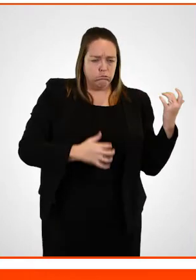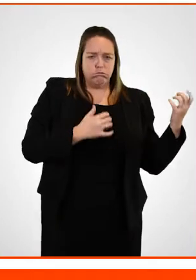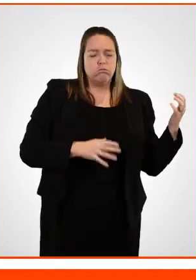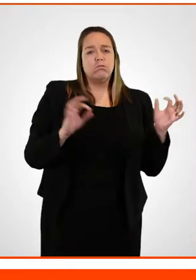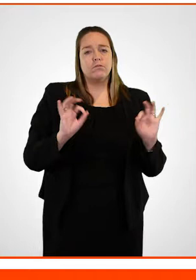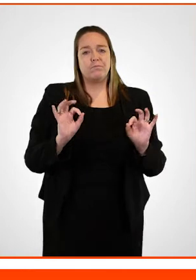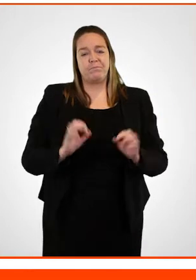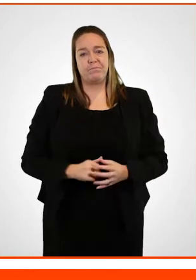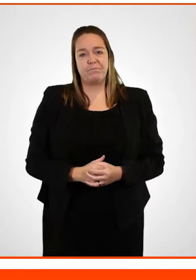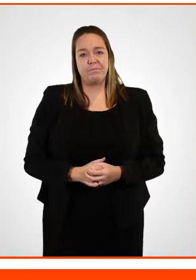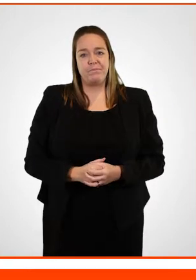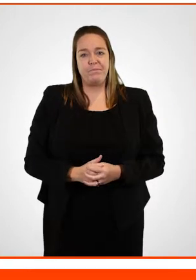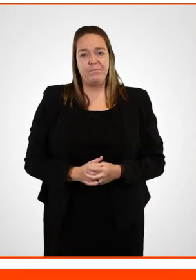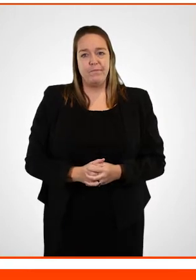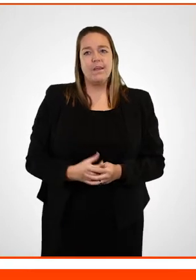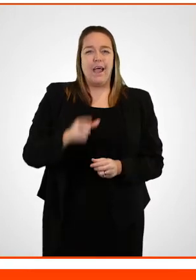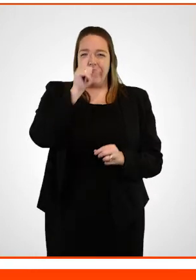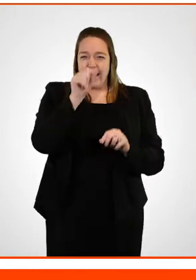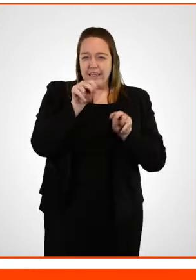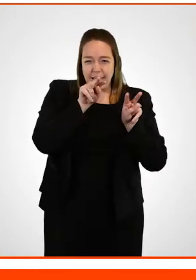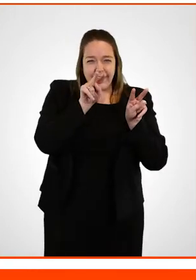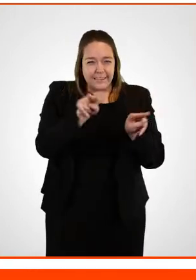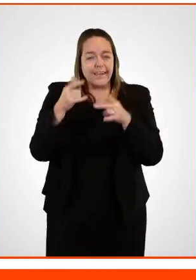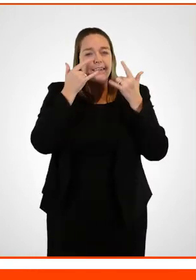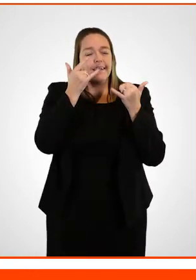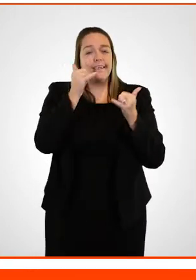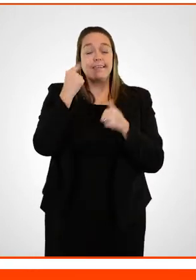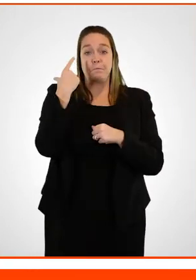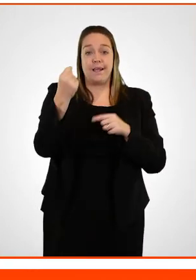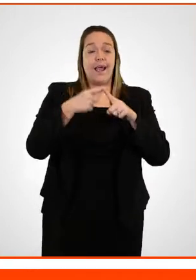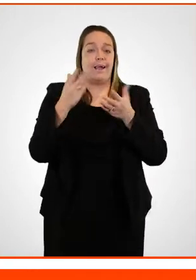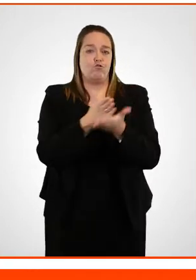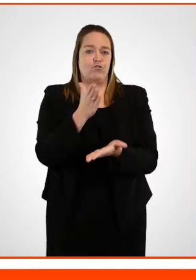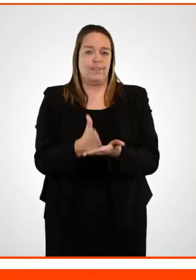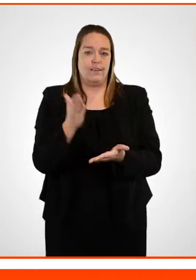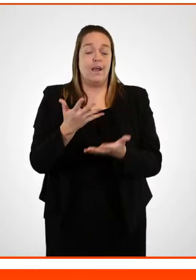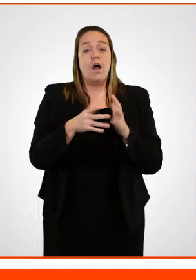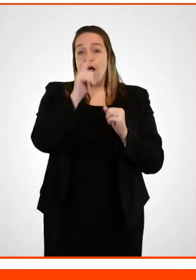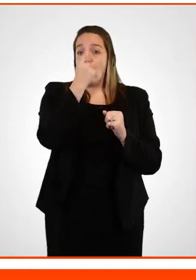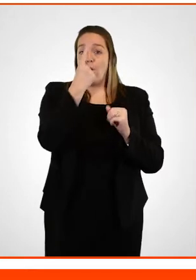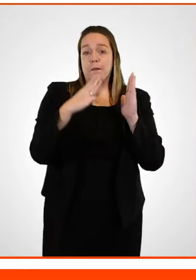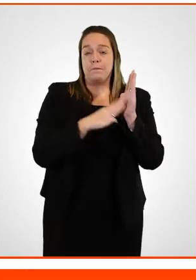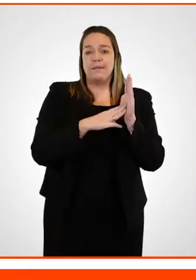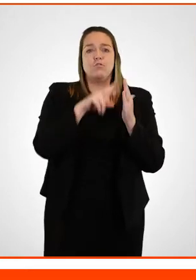We can assess speed and accuracy. We can do this by doing one-minute reading samples.